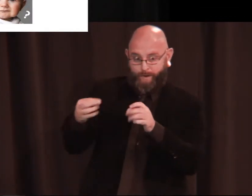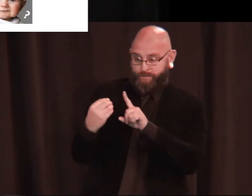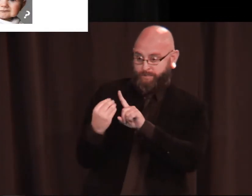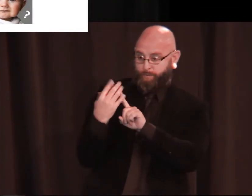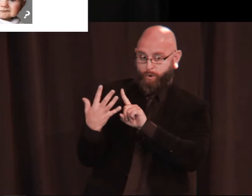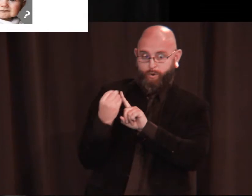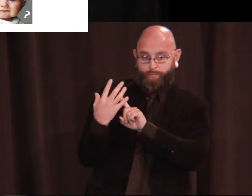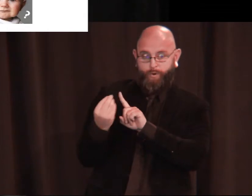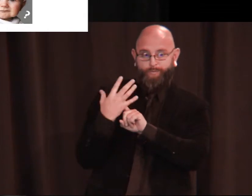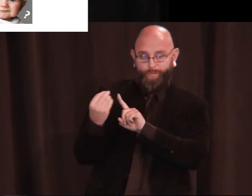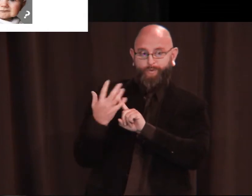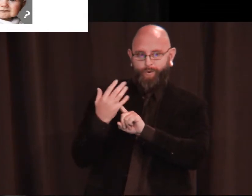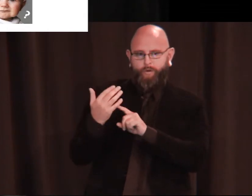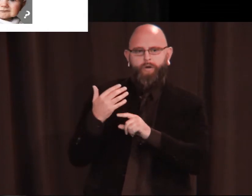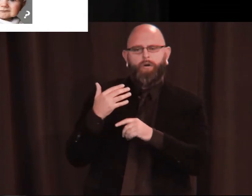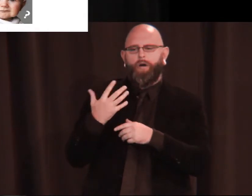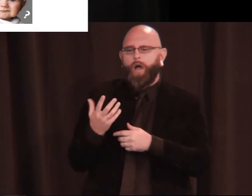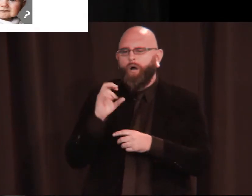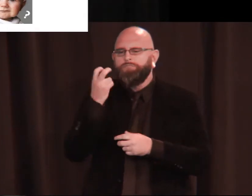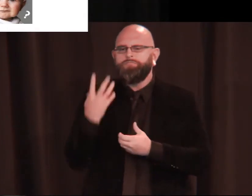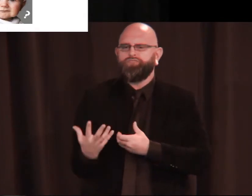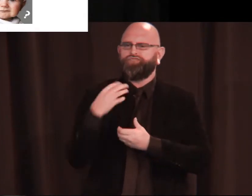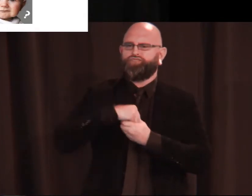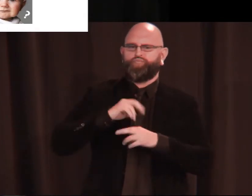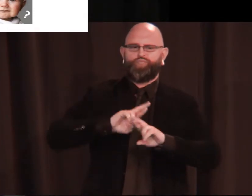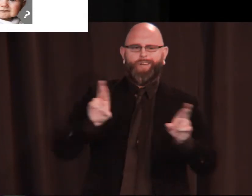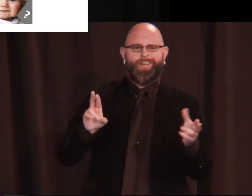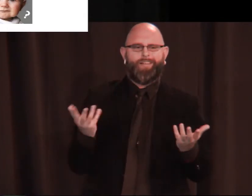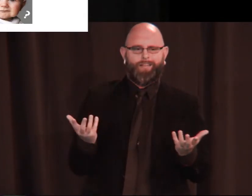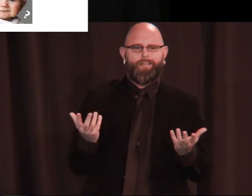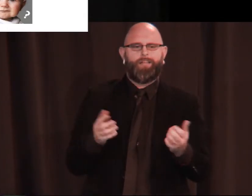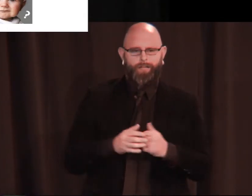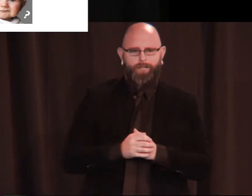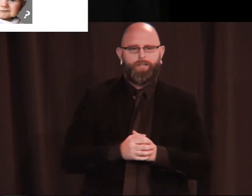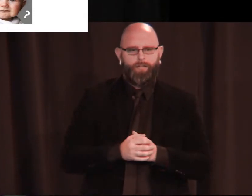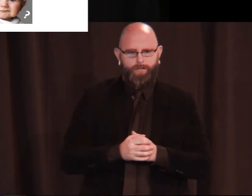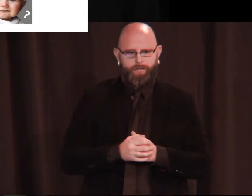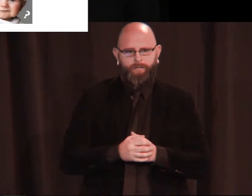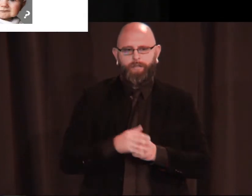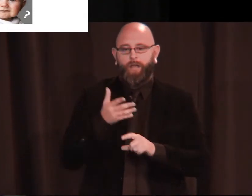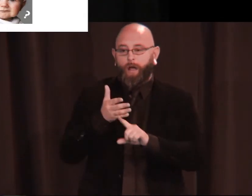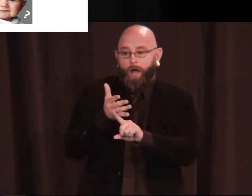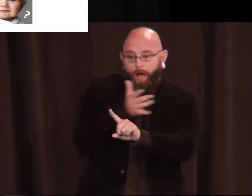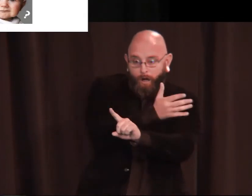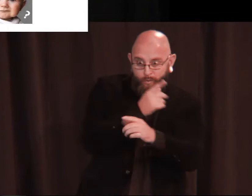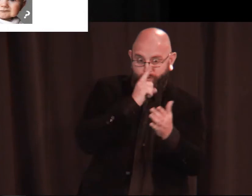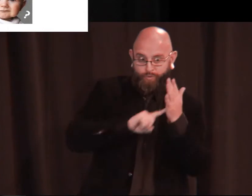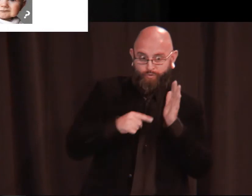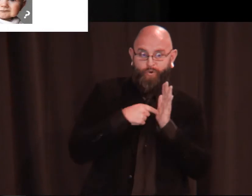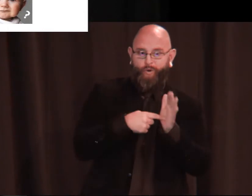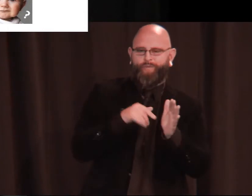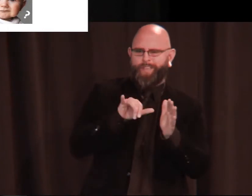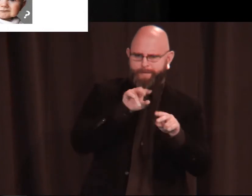like I said earlier, all the previous studies have just looked at the kids' hearing levels and looked at their audiometric thresholds